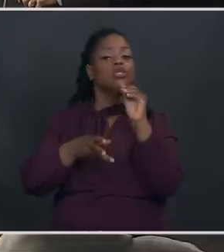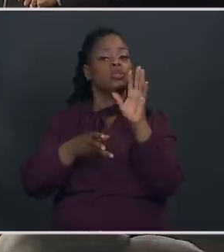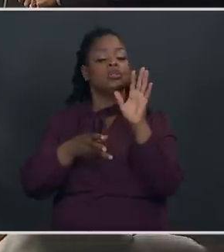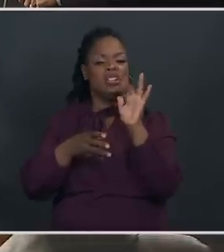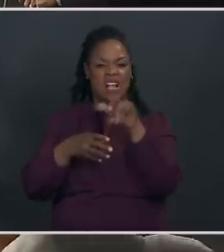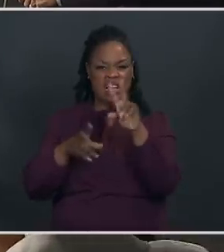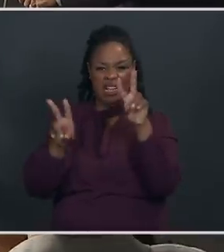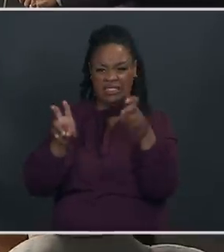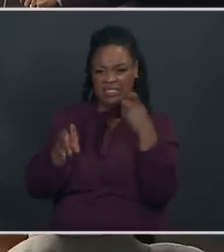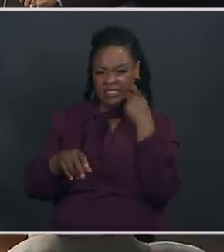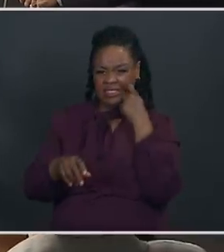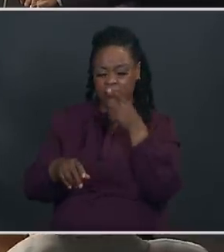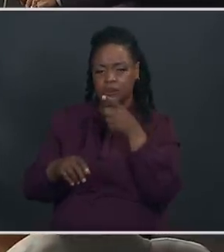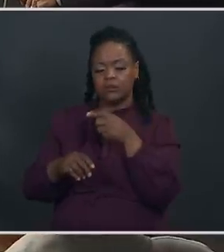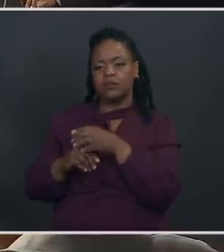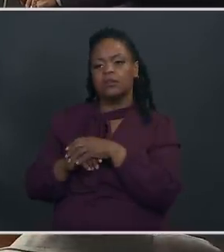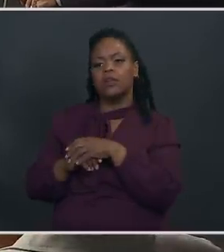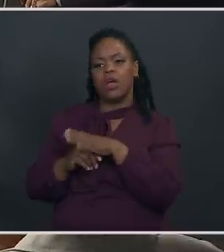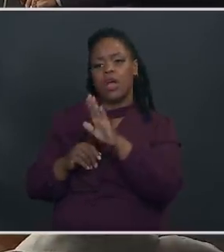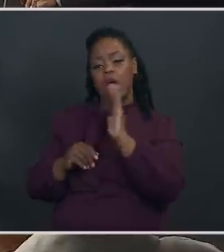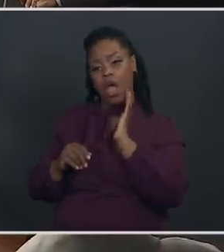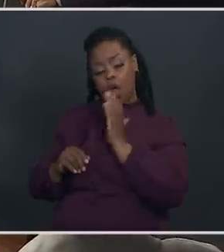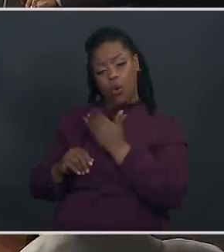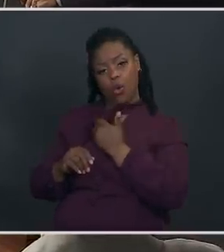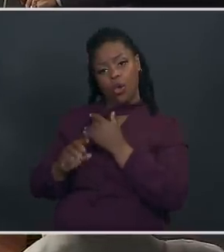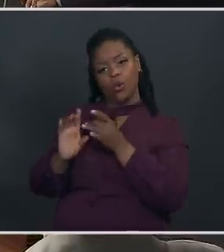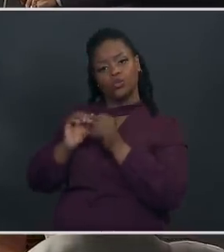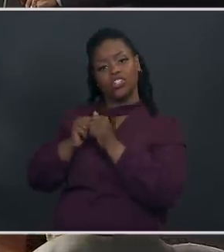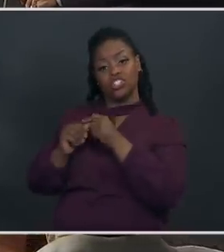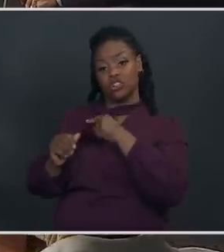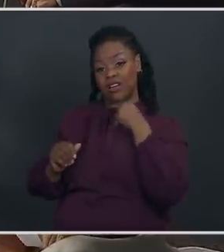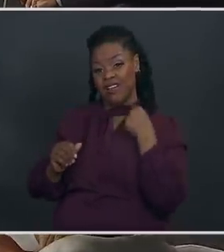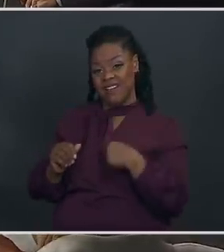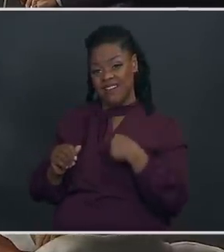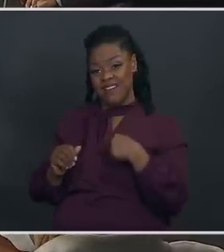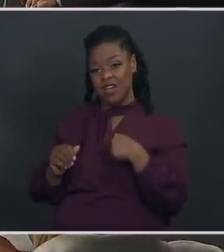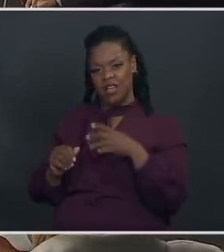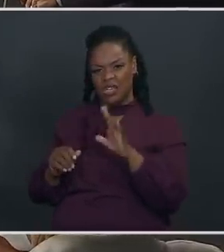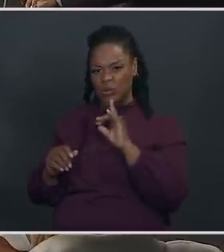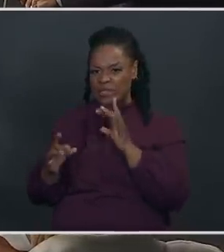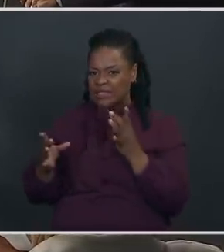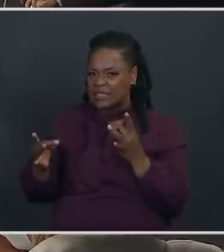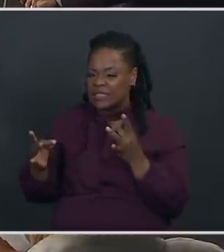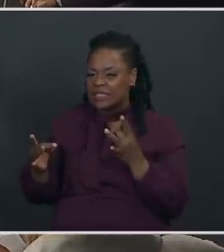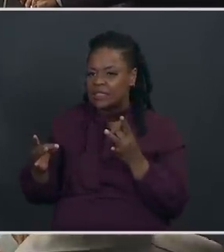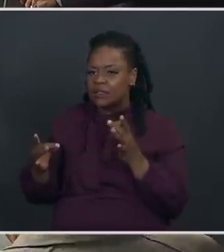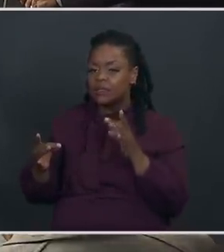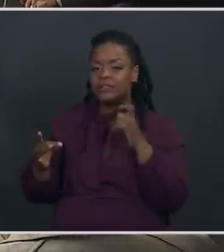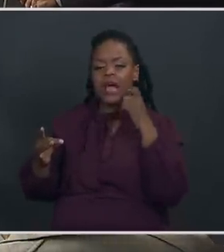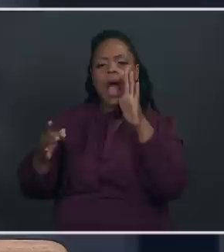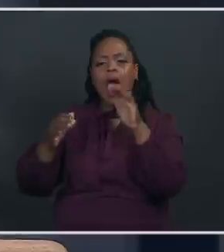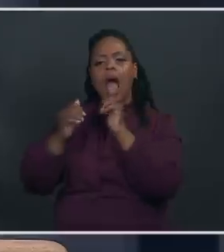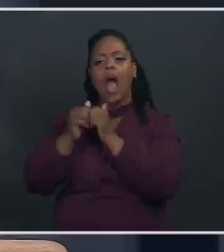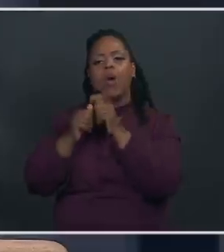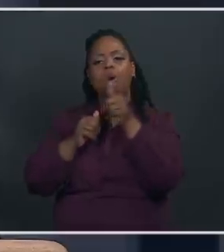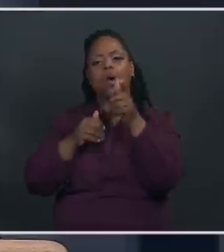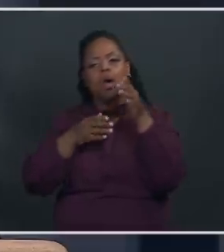with China recently. How do you plan to try to bring both China and India to the table on this issue? Secretary Kerry: Well, before I --